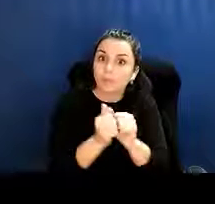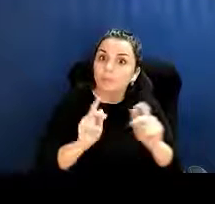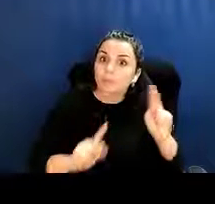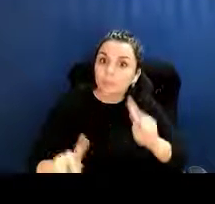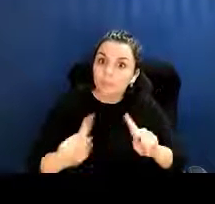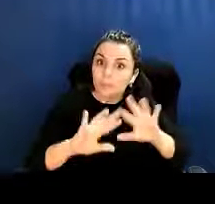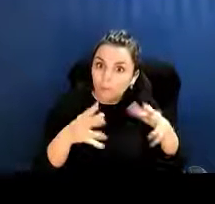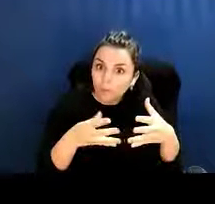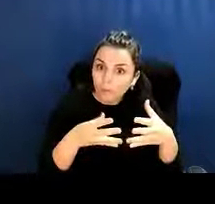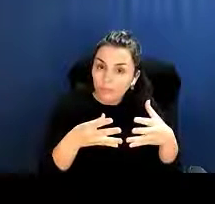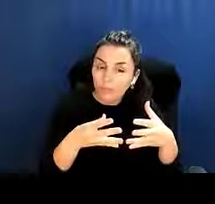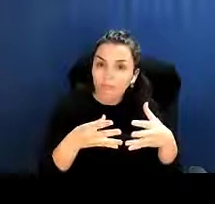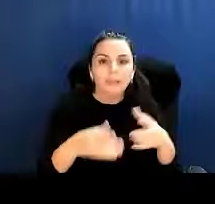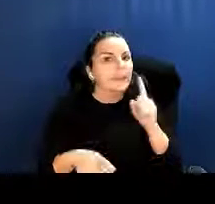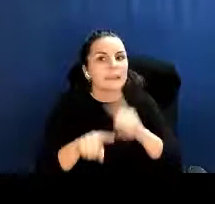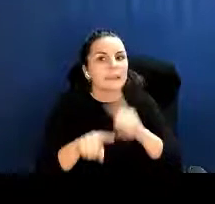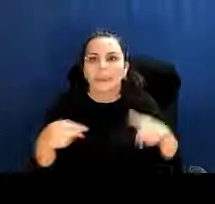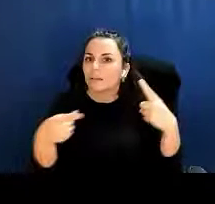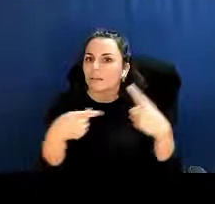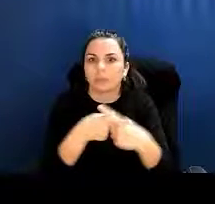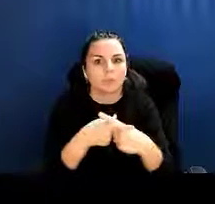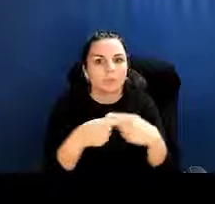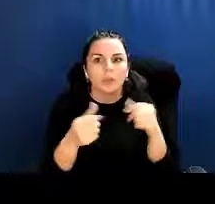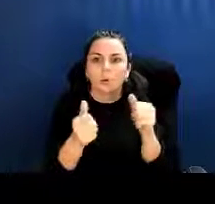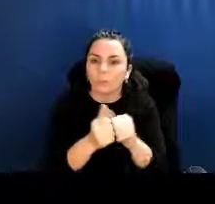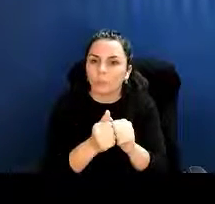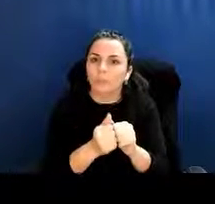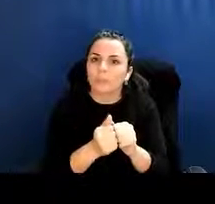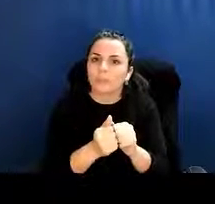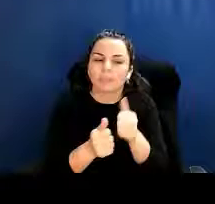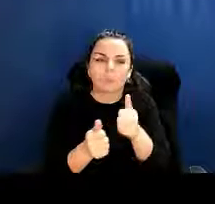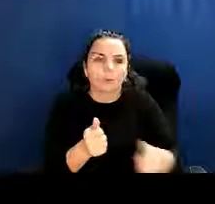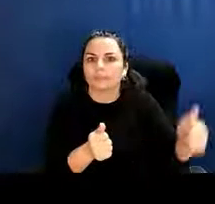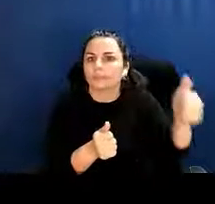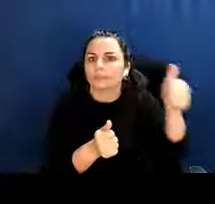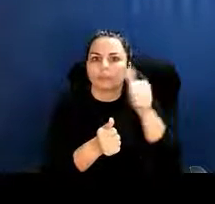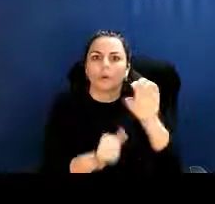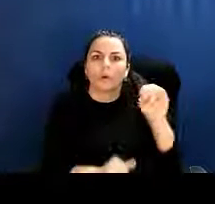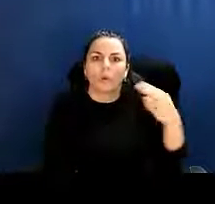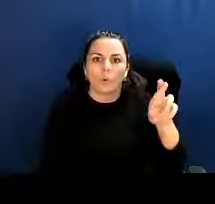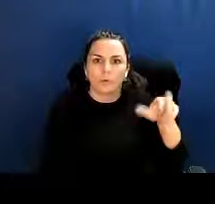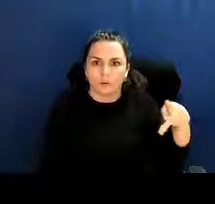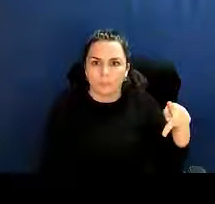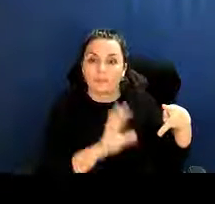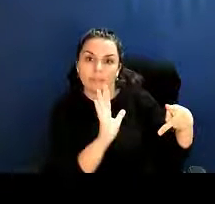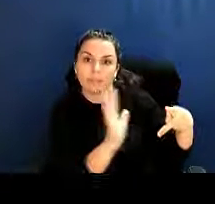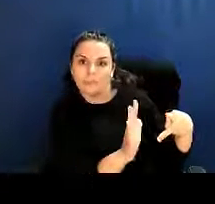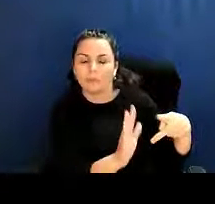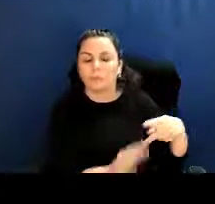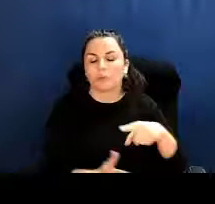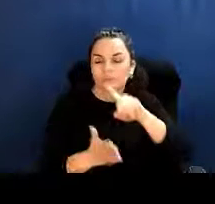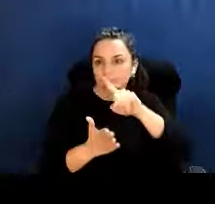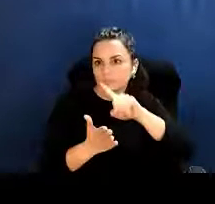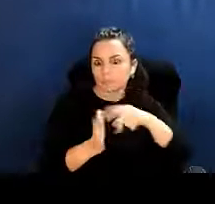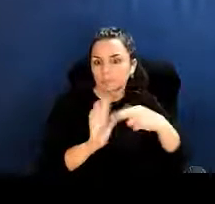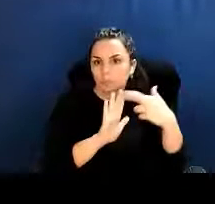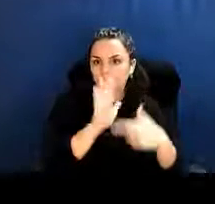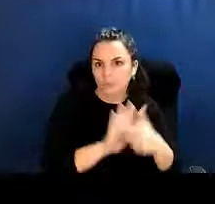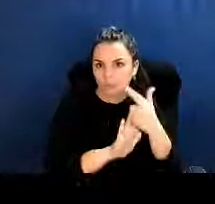they must not conflict with regulations that OHRP oversees, the 45-CFR 46 that we just talked about.